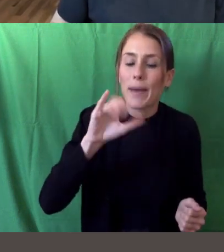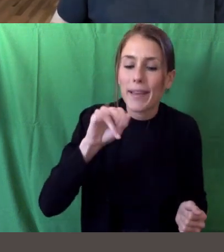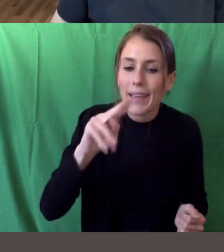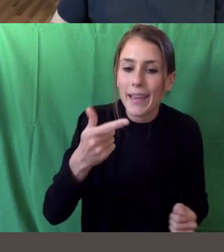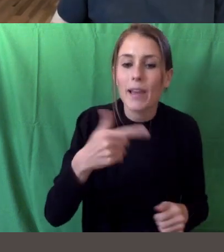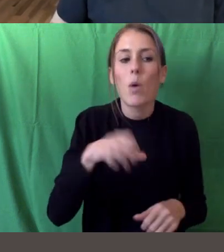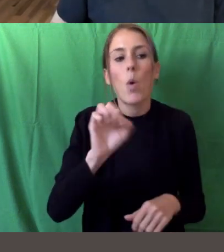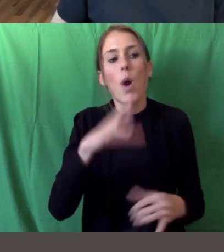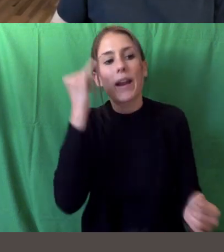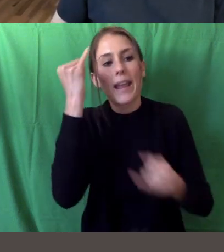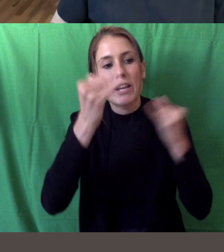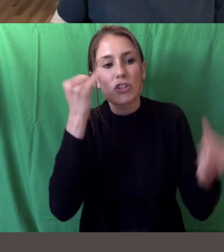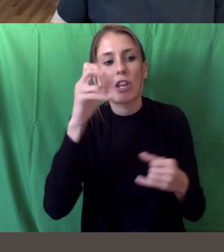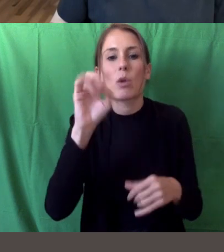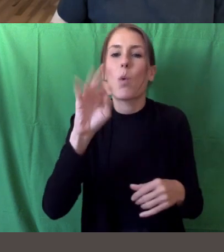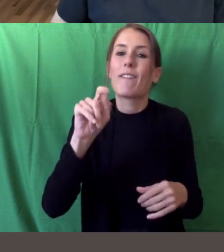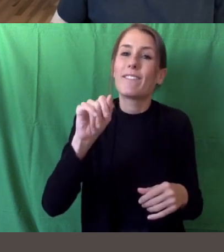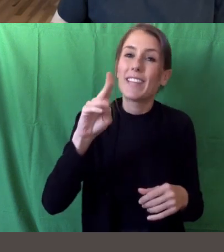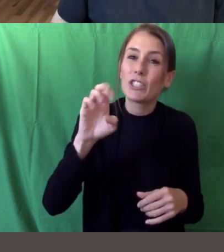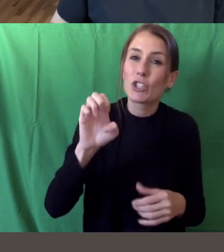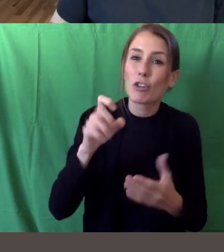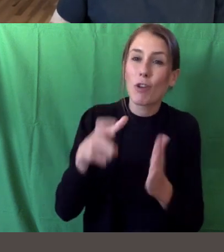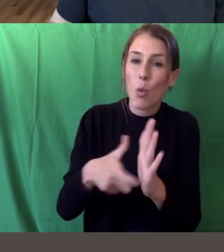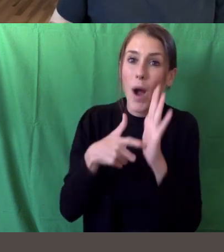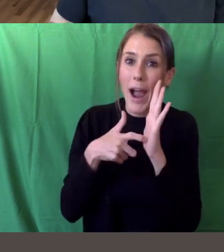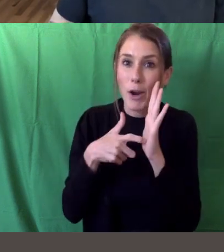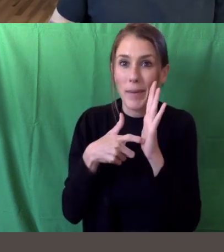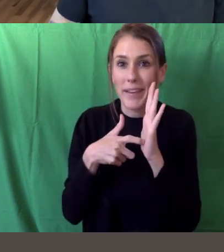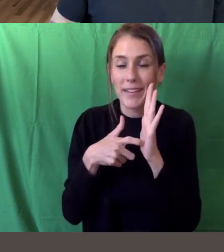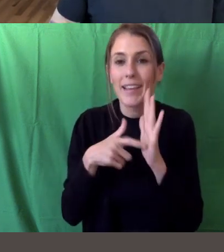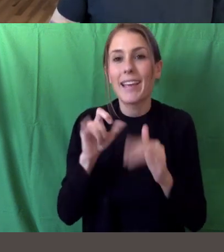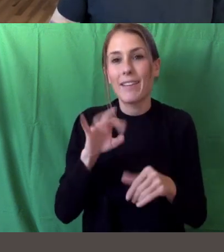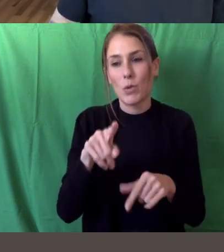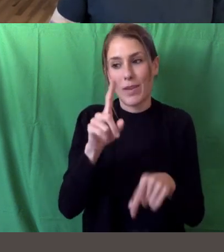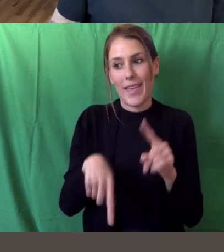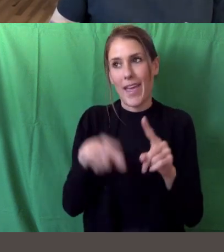feature-requirement-gathering phase, right? If you can't think of something,